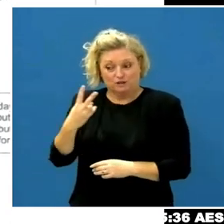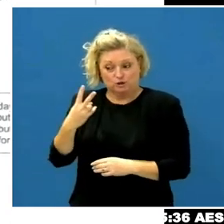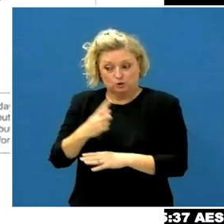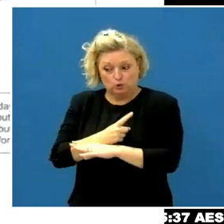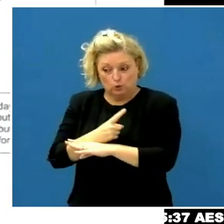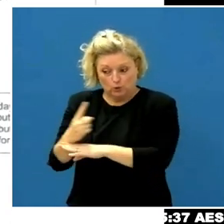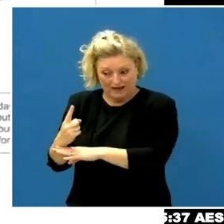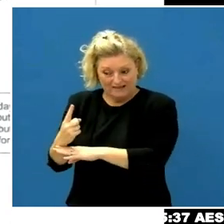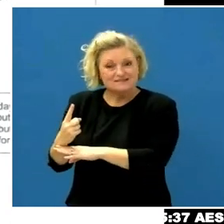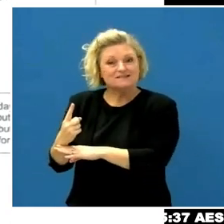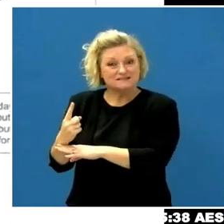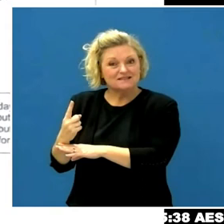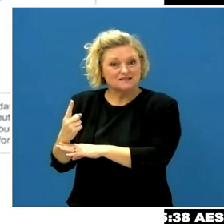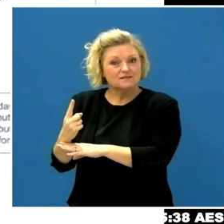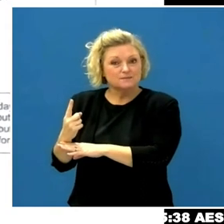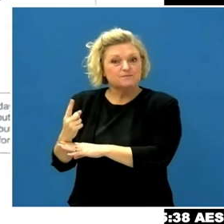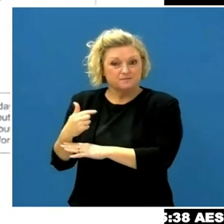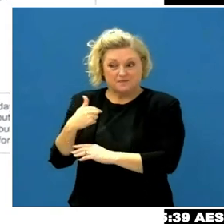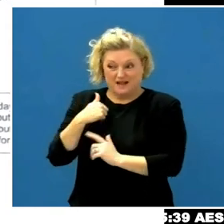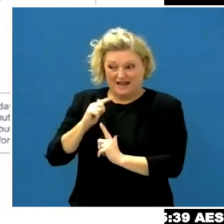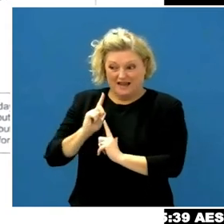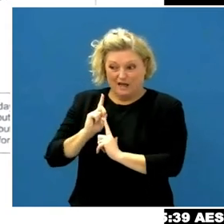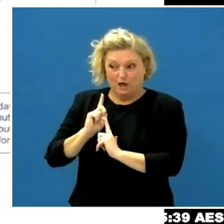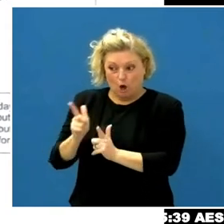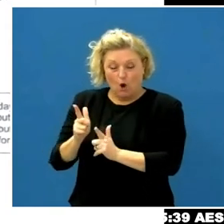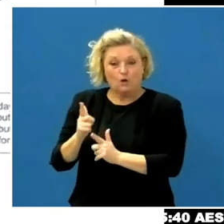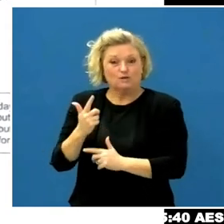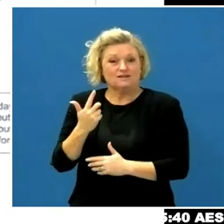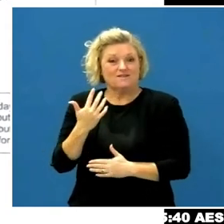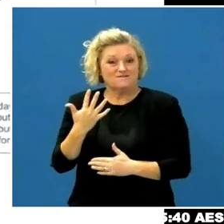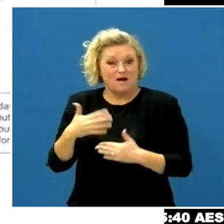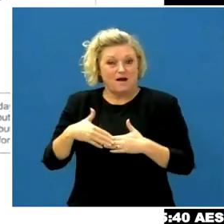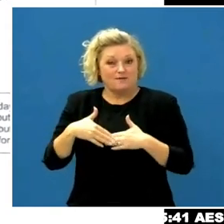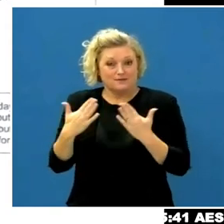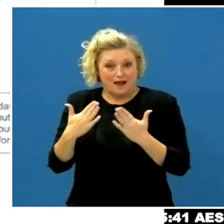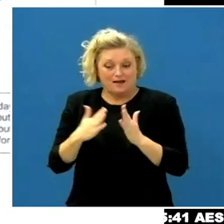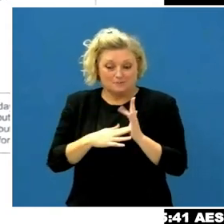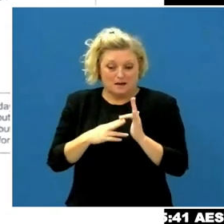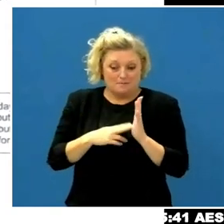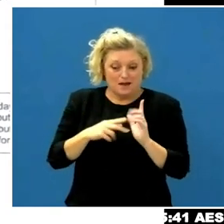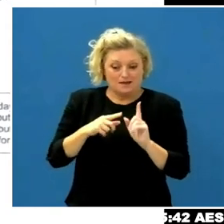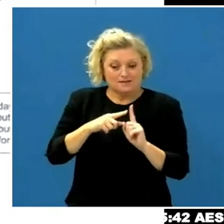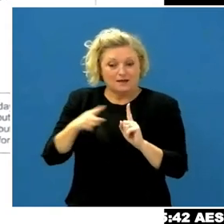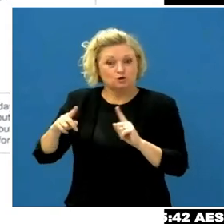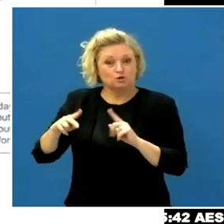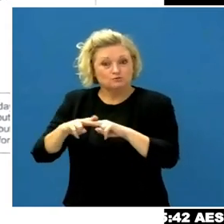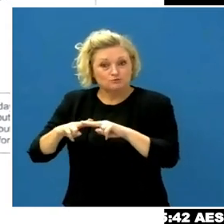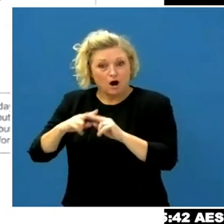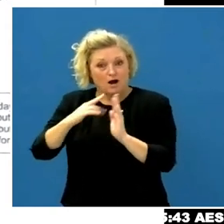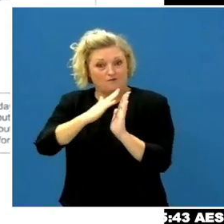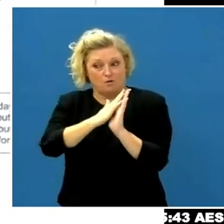attends five days a week for six hours, the day program, but your recollection is, he